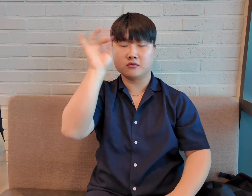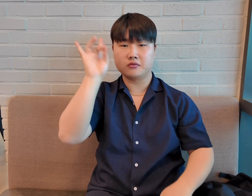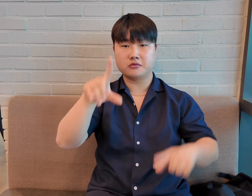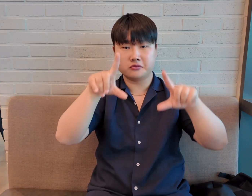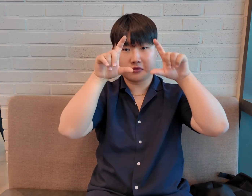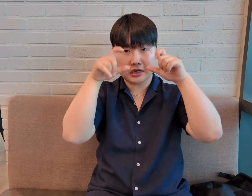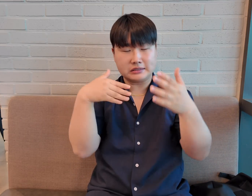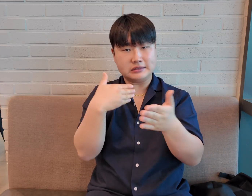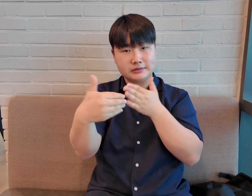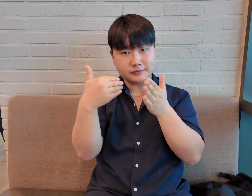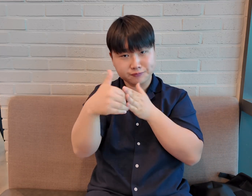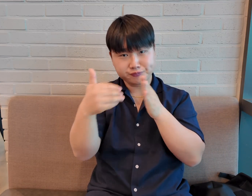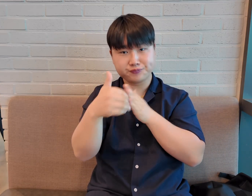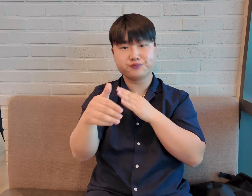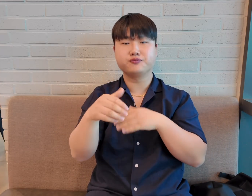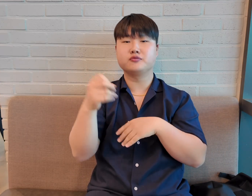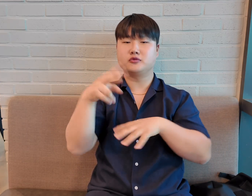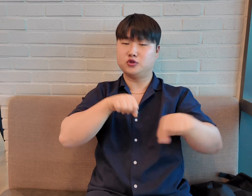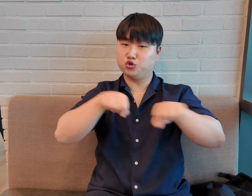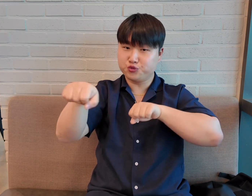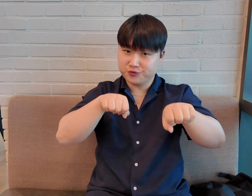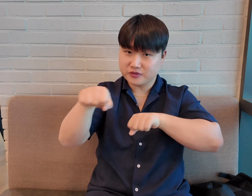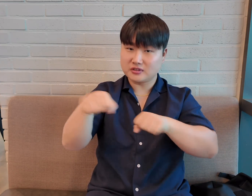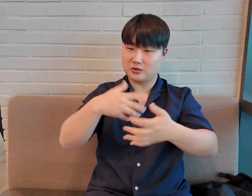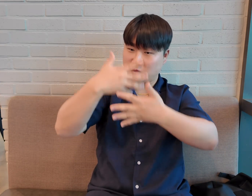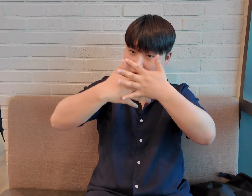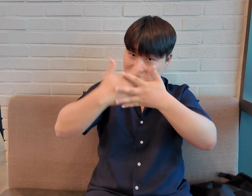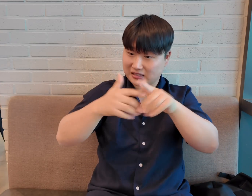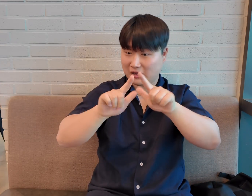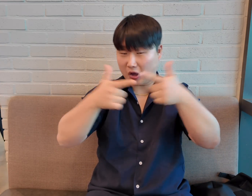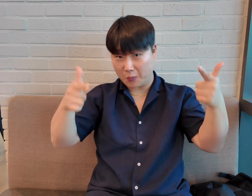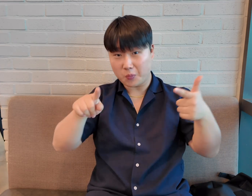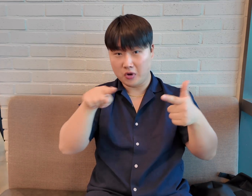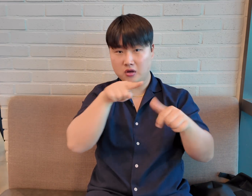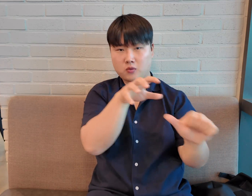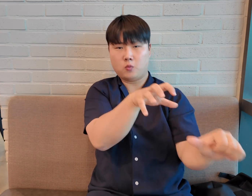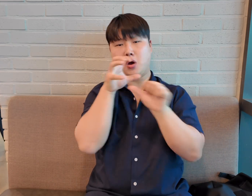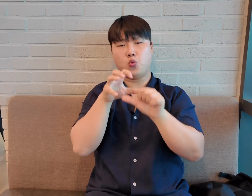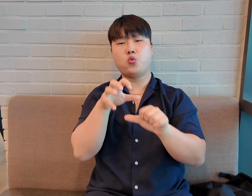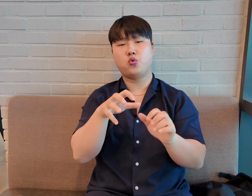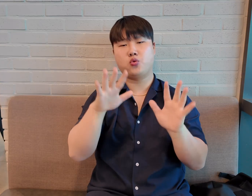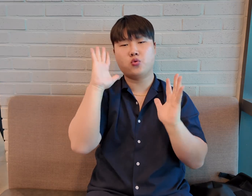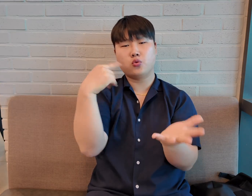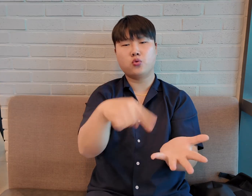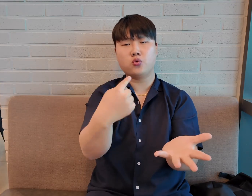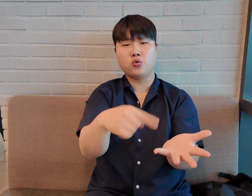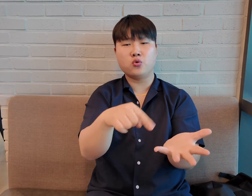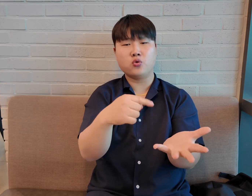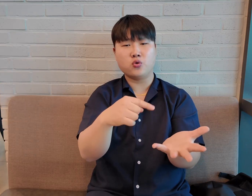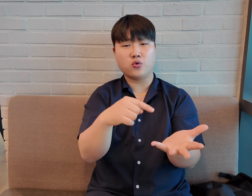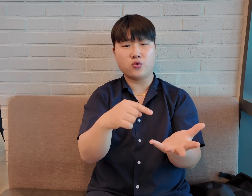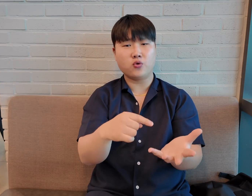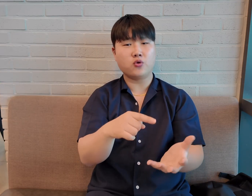I teach from the beginning using a variety of things such as videos, photos, and actions.